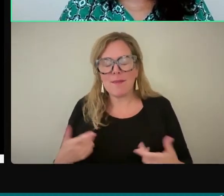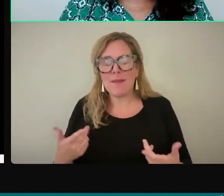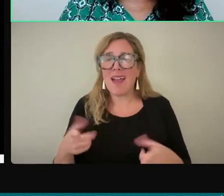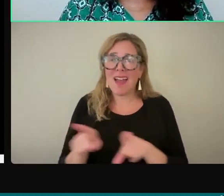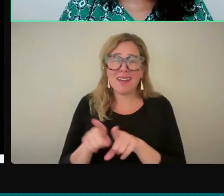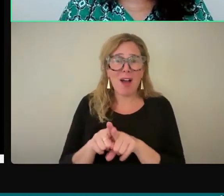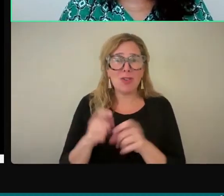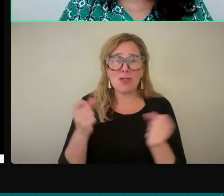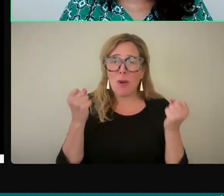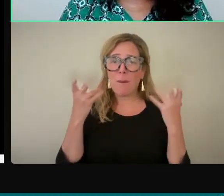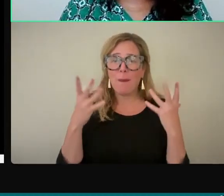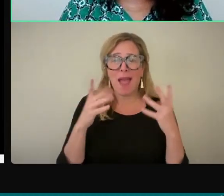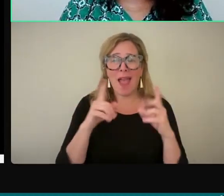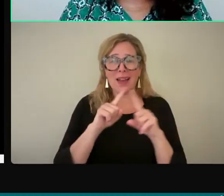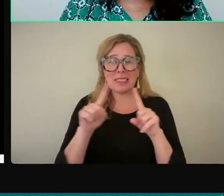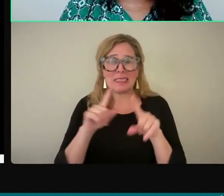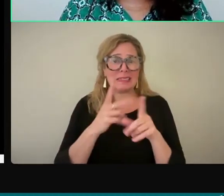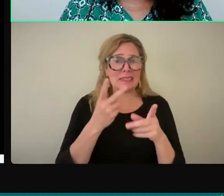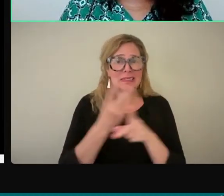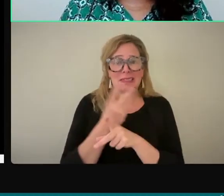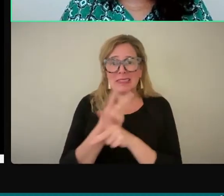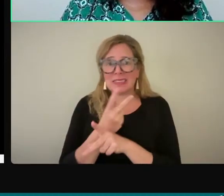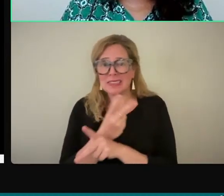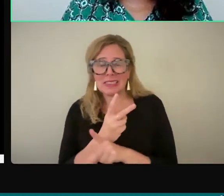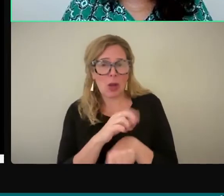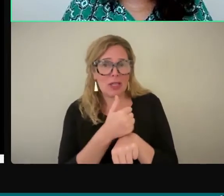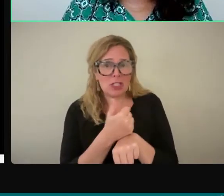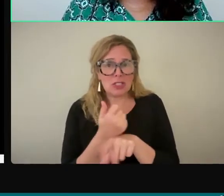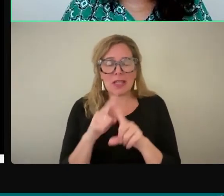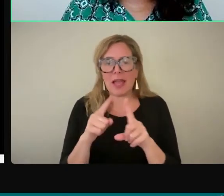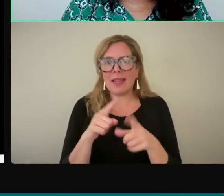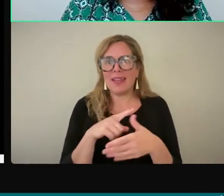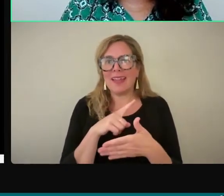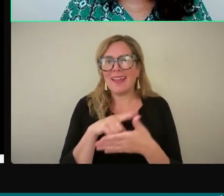engage in to come to an in-person visit. Such as canceling that day's daycare,